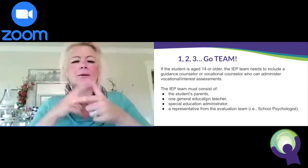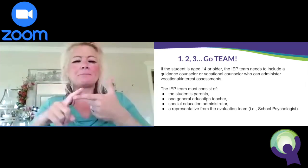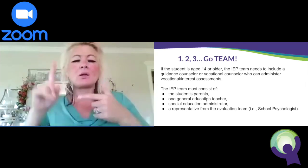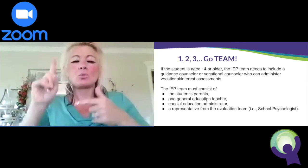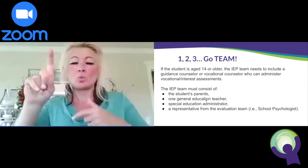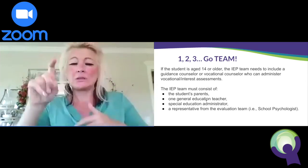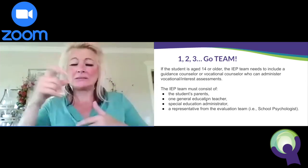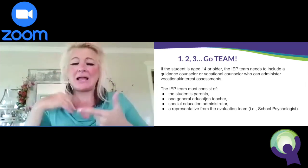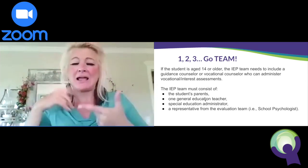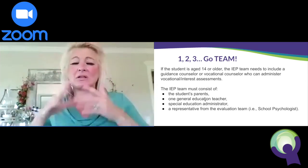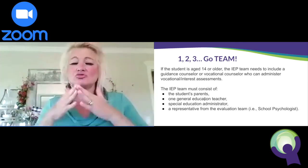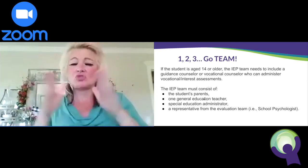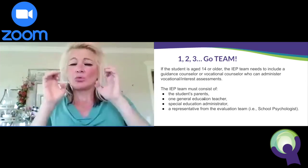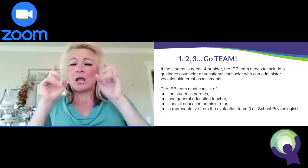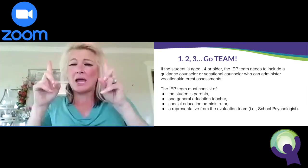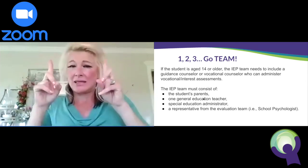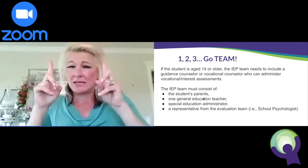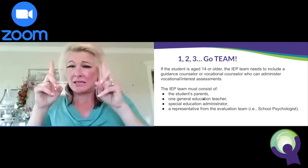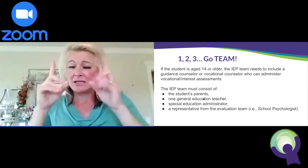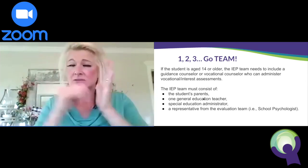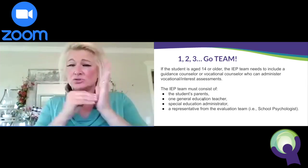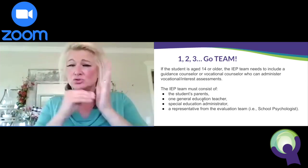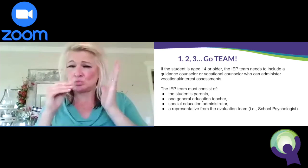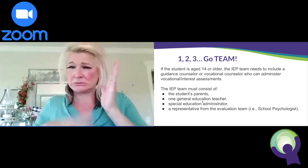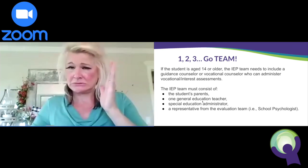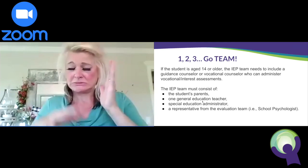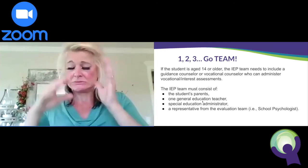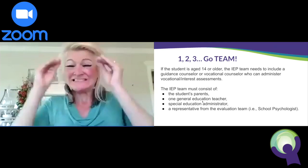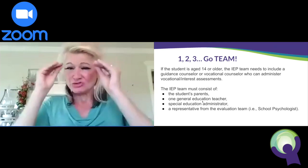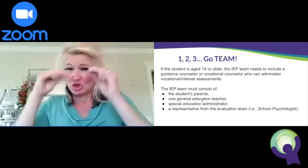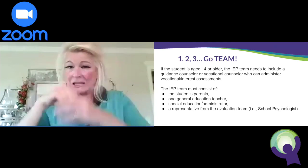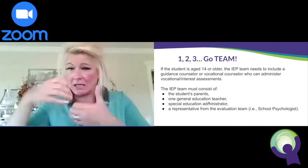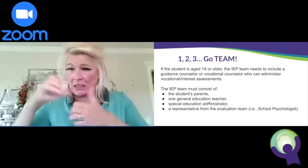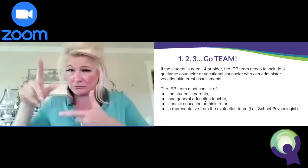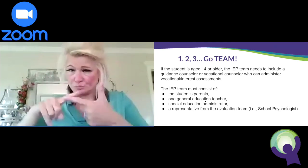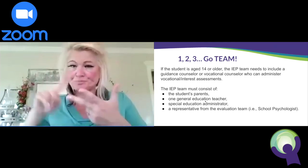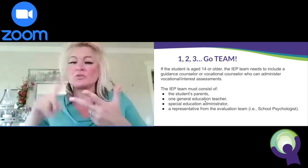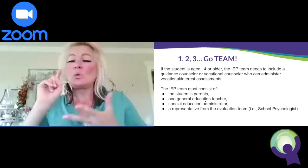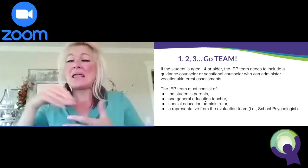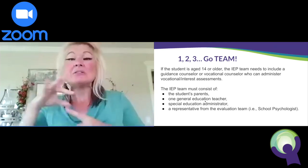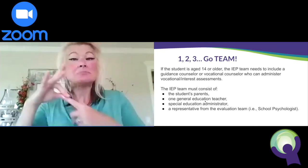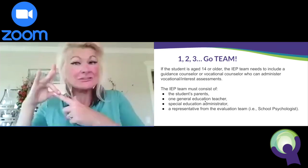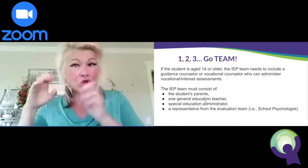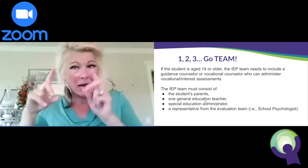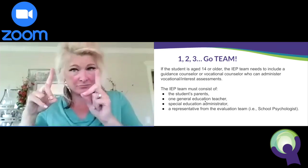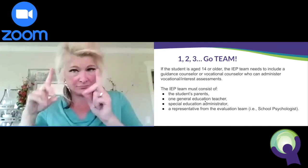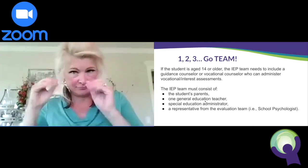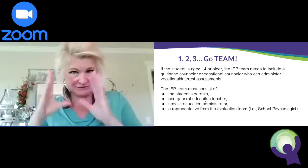really how autism can impact so much of the child's environment and education. So in teaching students